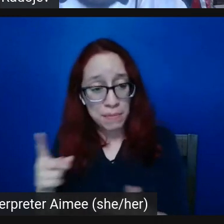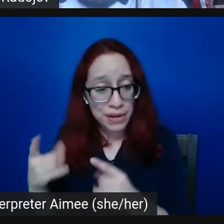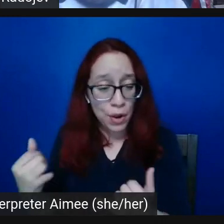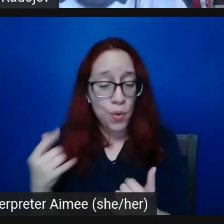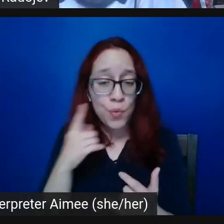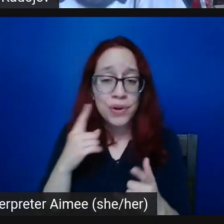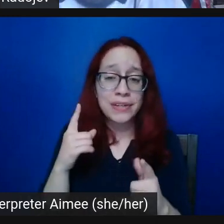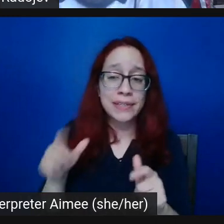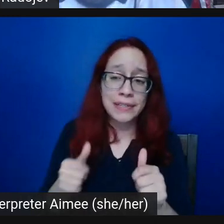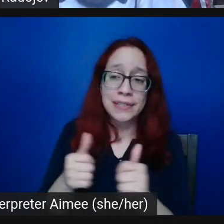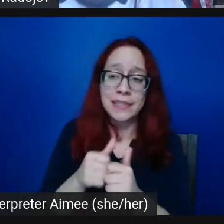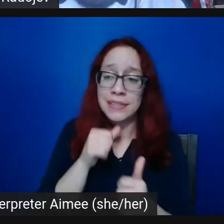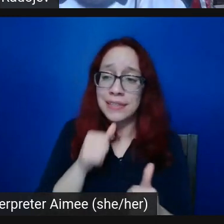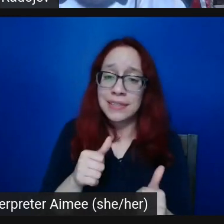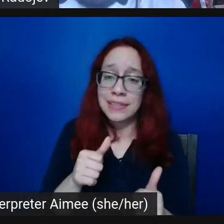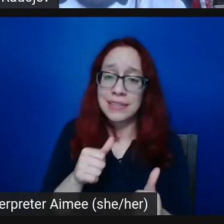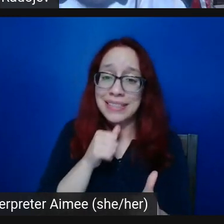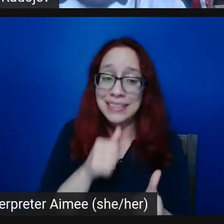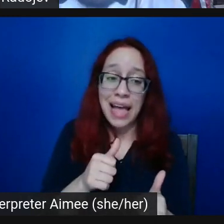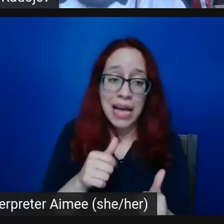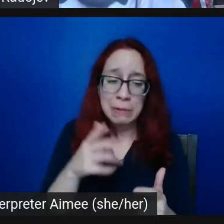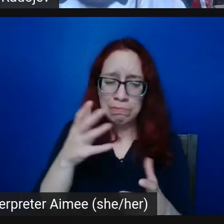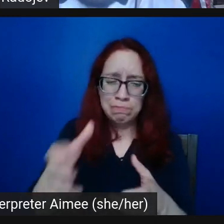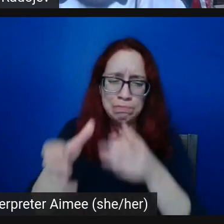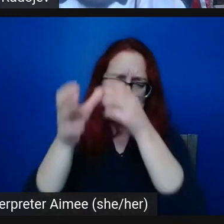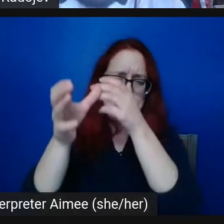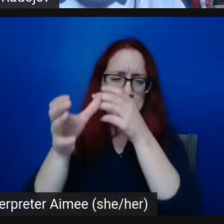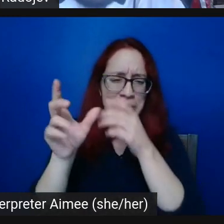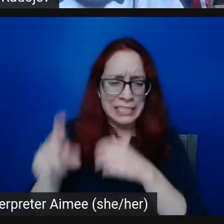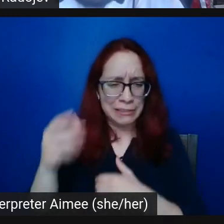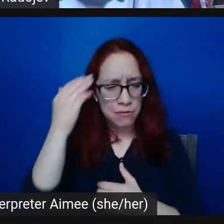It's not rocket science. It's not hard. [chuckles]